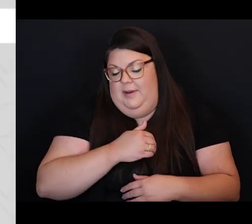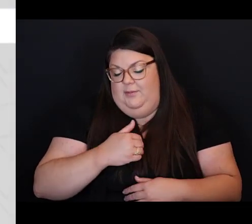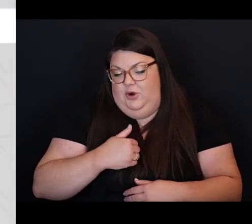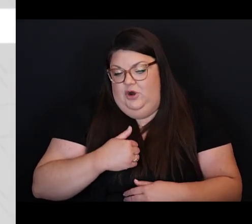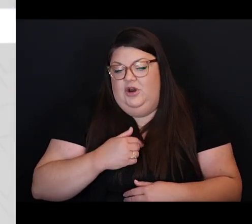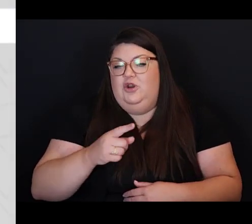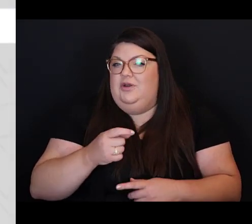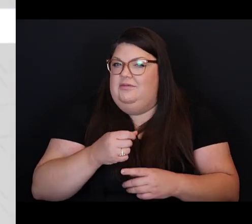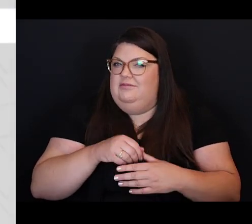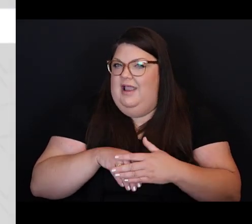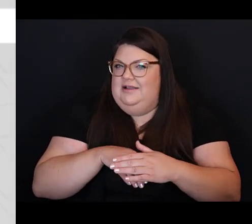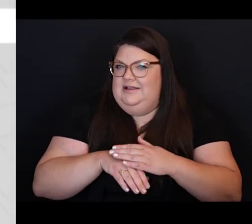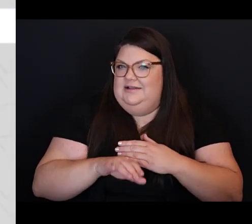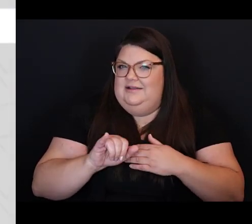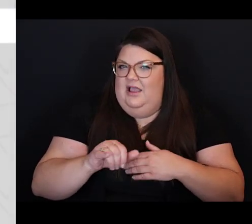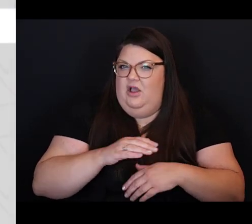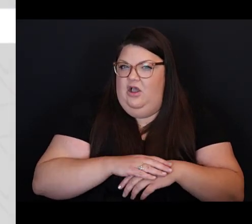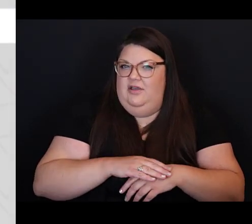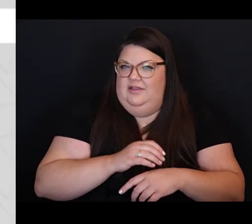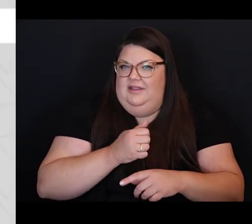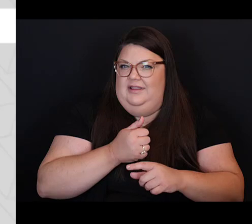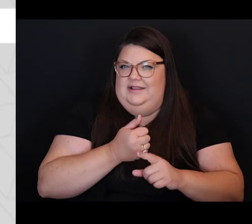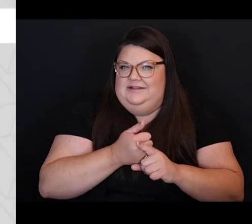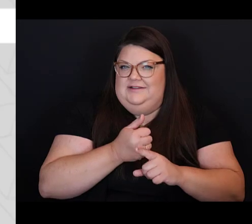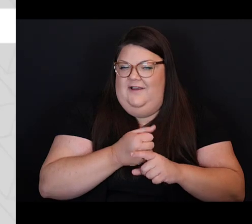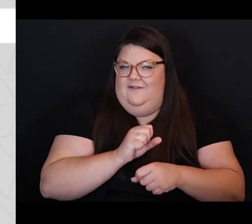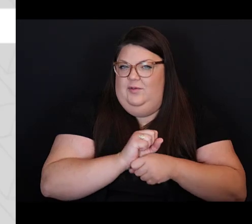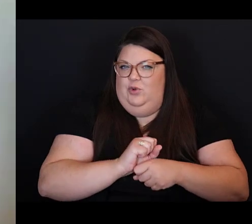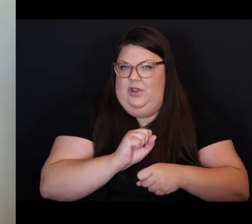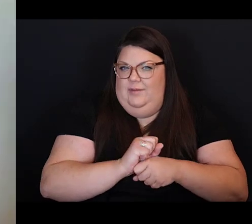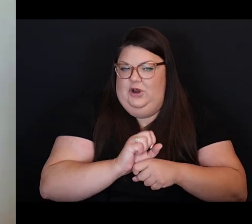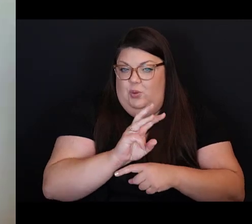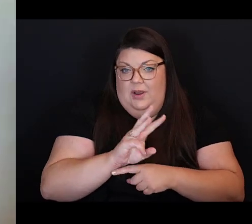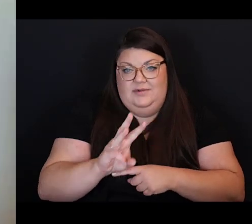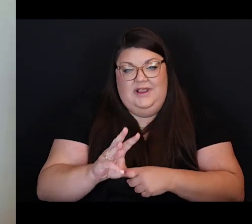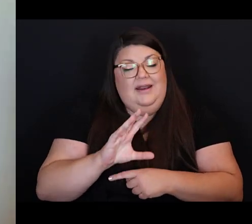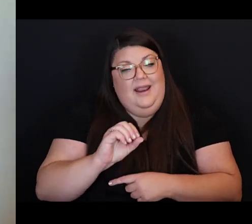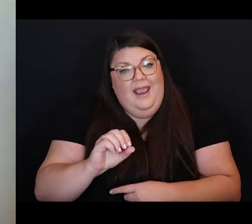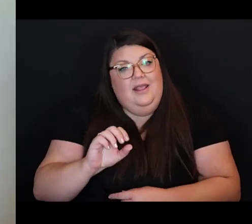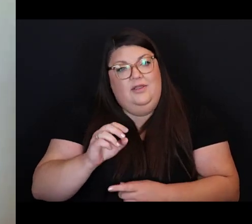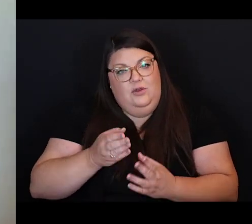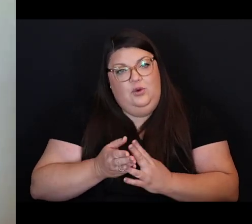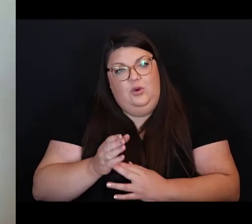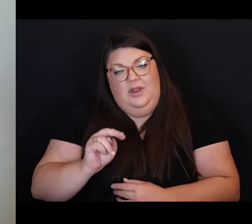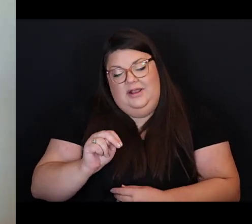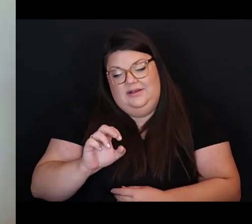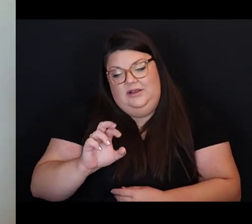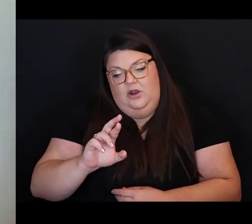on Self-Employment website as well as your platform too Heather, the National Clearinghouse